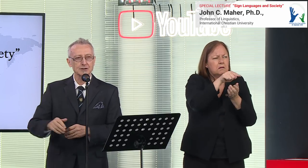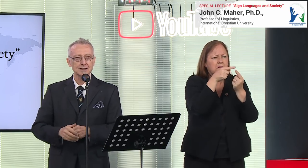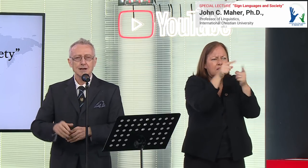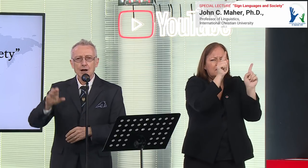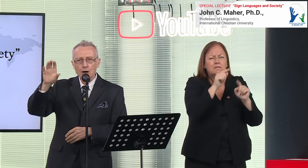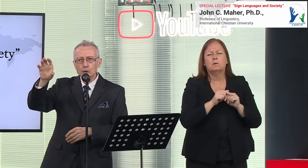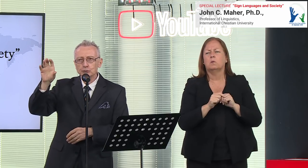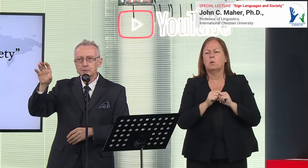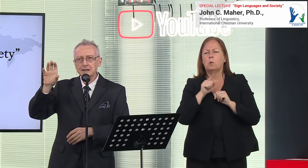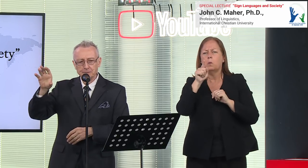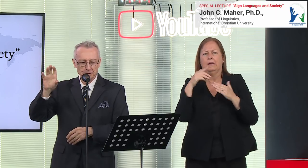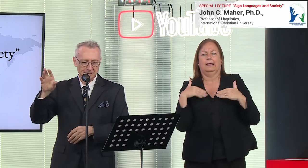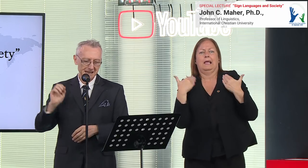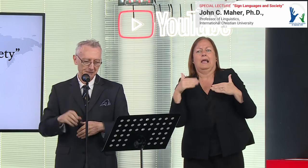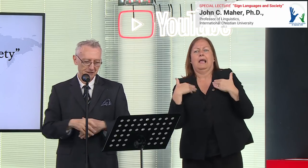Does injure -- your language have some